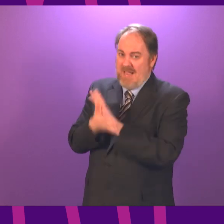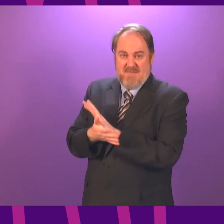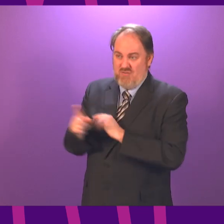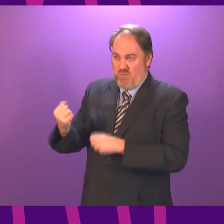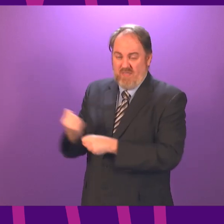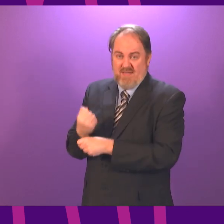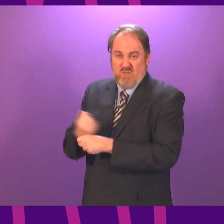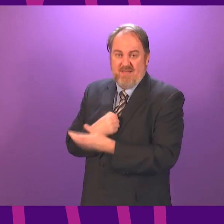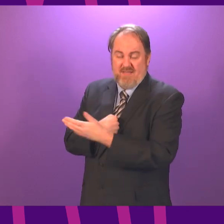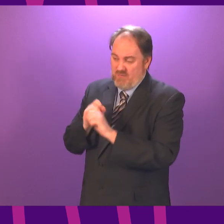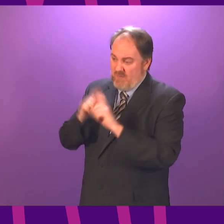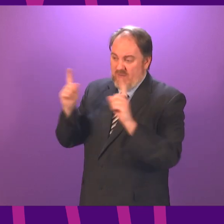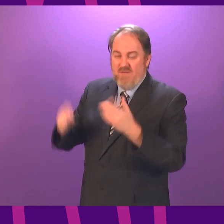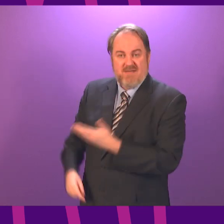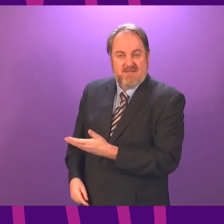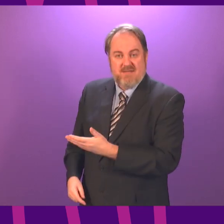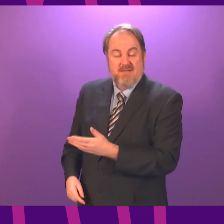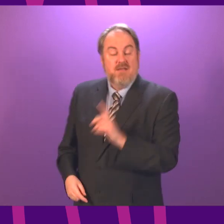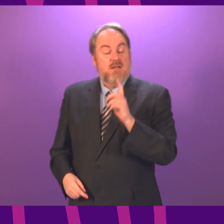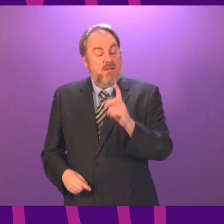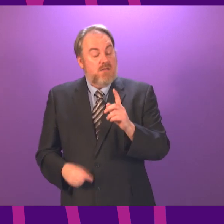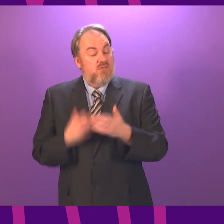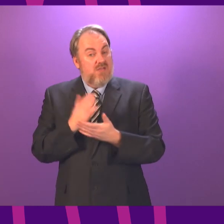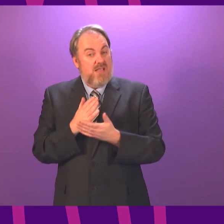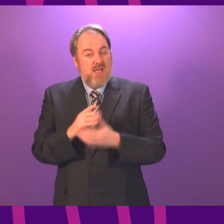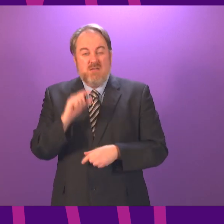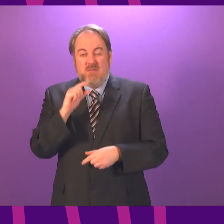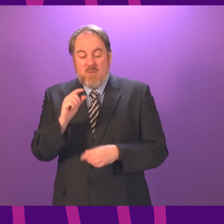causing. A first step—although it would be only a small step—would be to make the